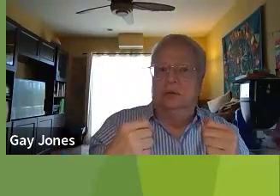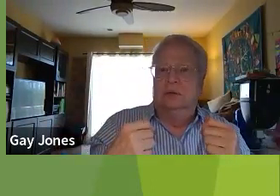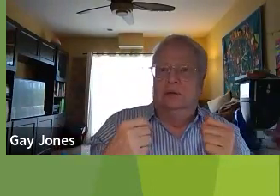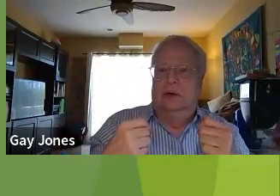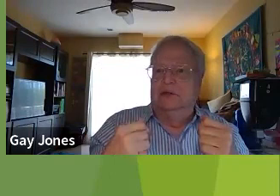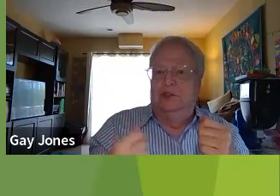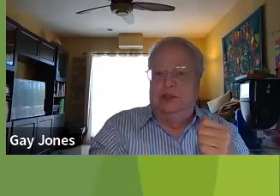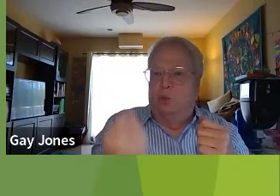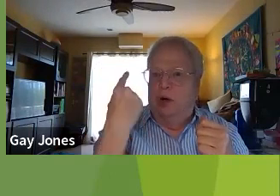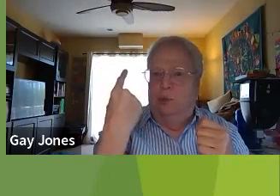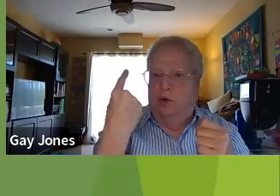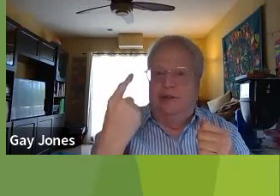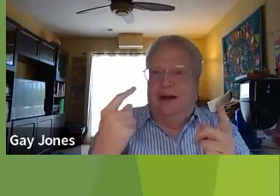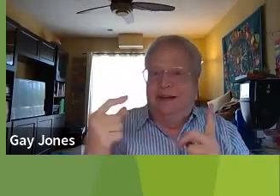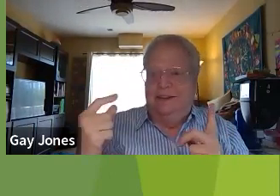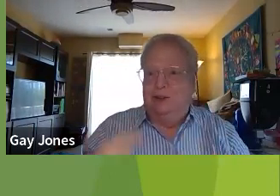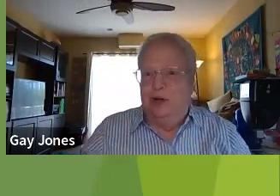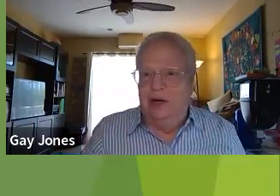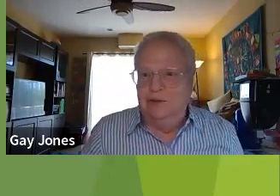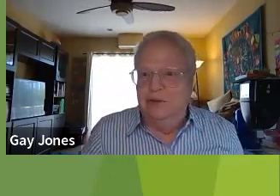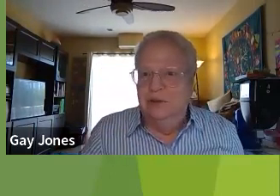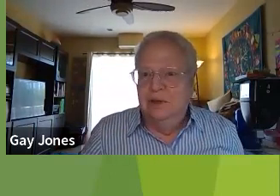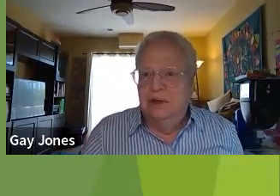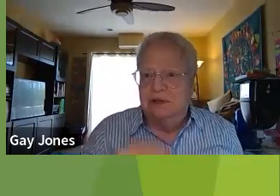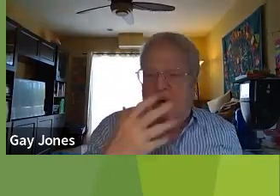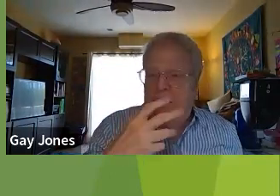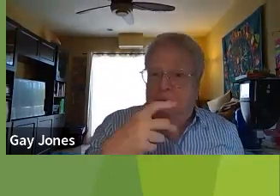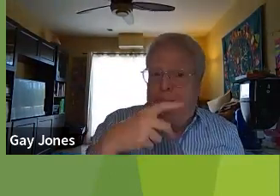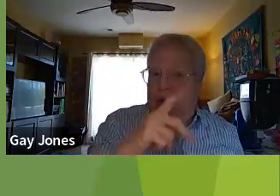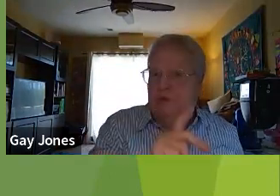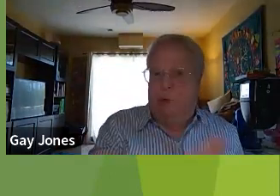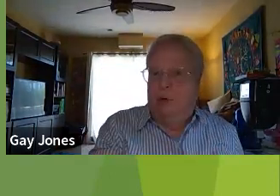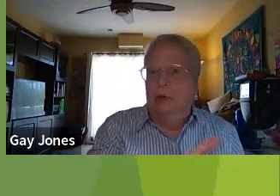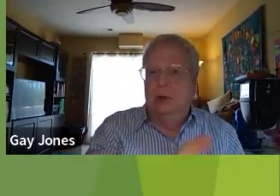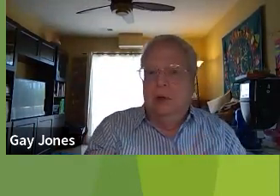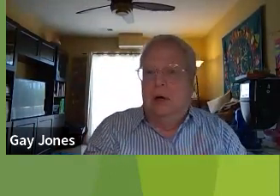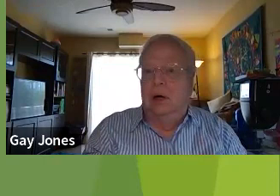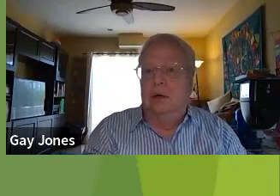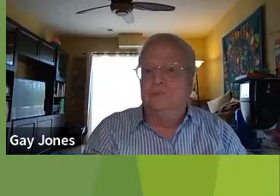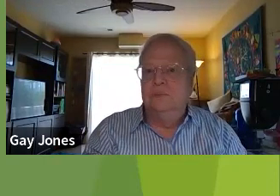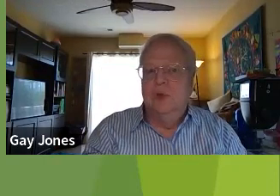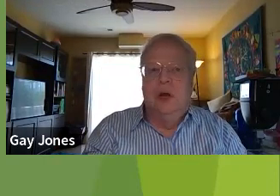it's just one word that I need to change. It's like "pay for."